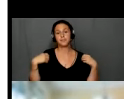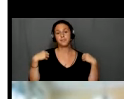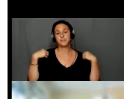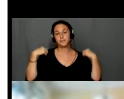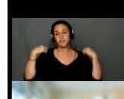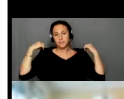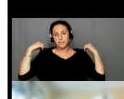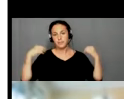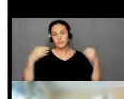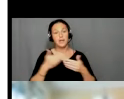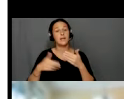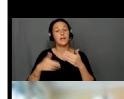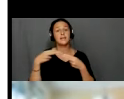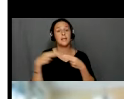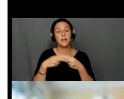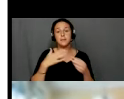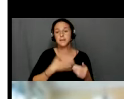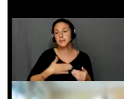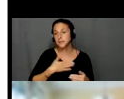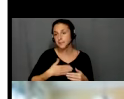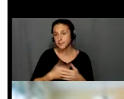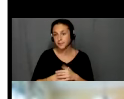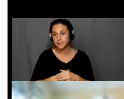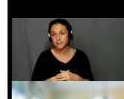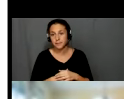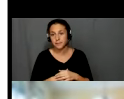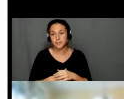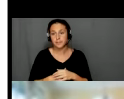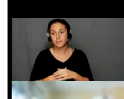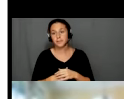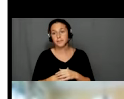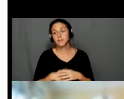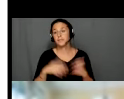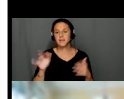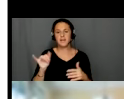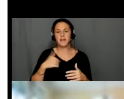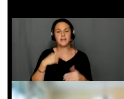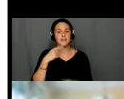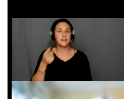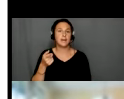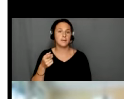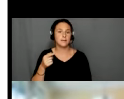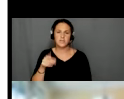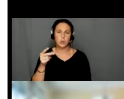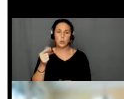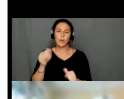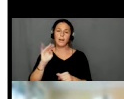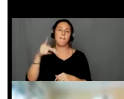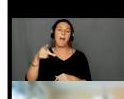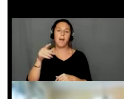So like I said -- oh, and a quick map of warehouses locations in Southern